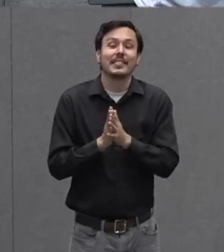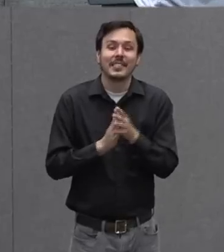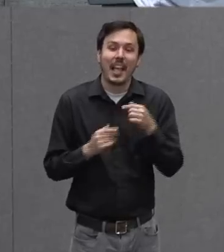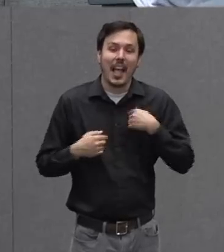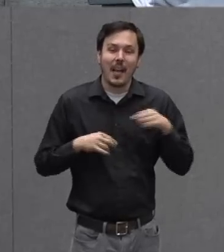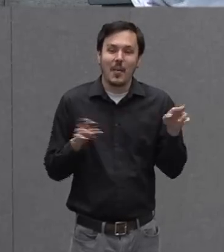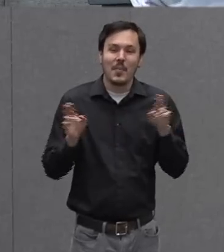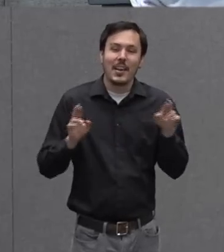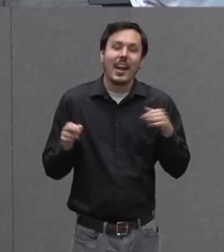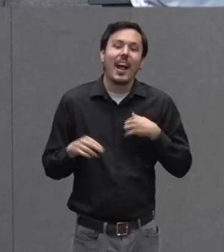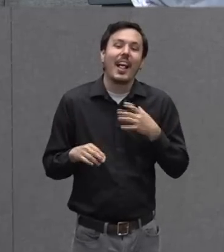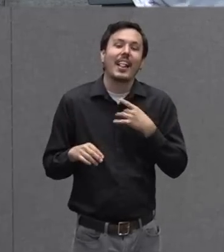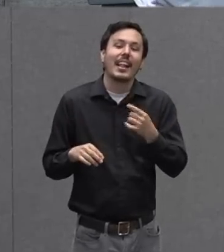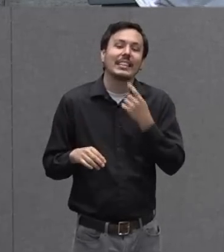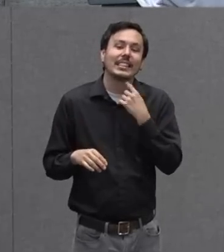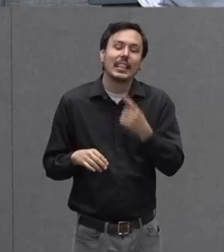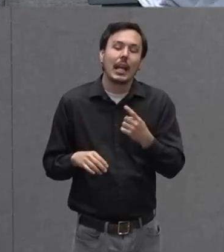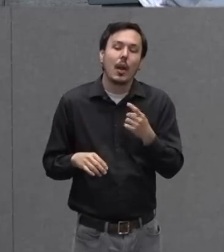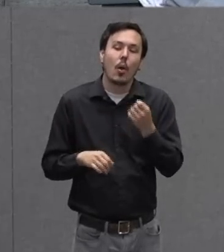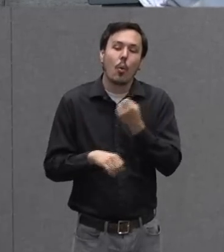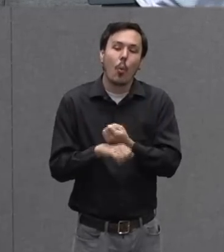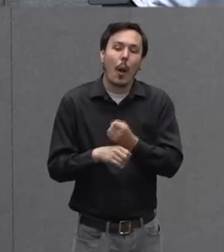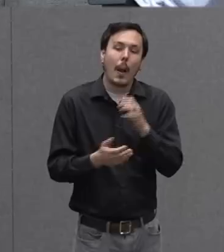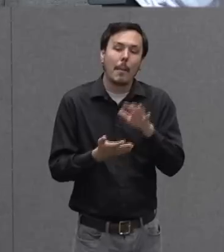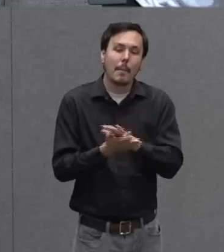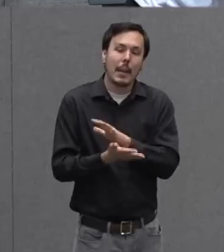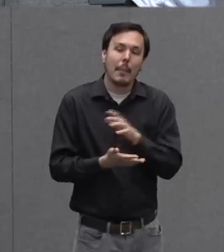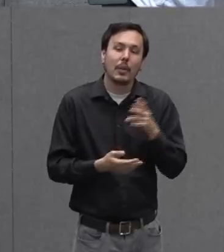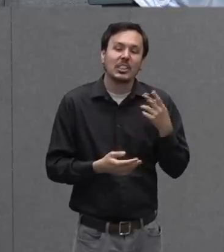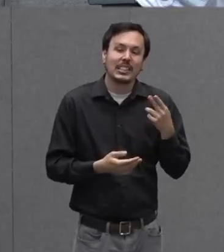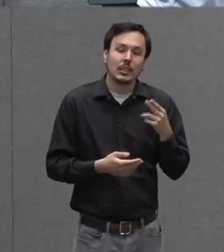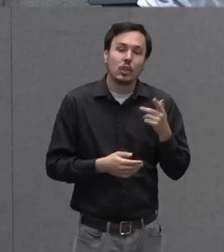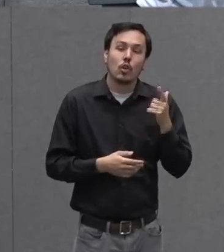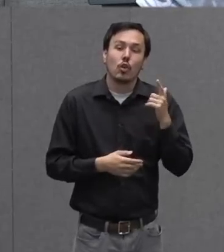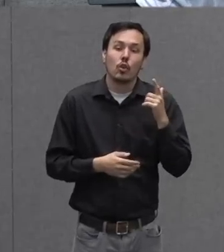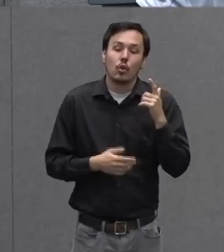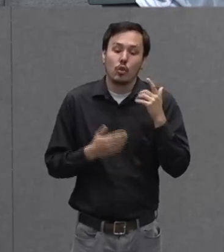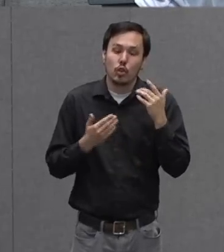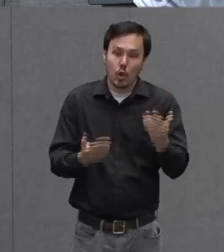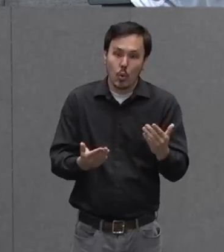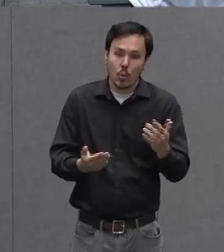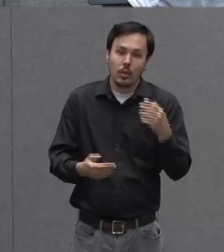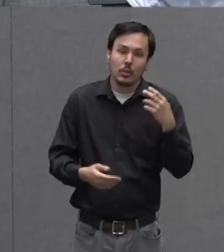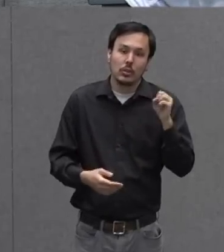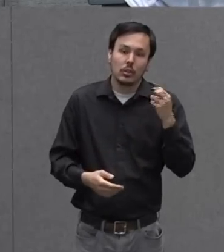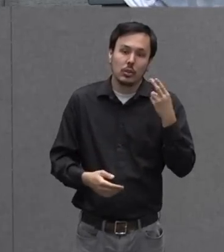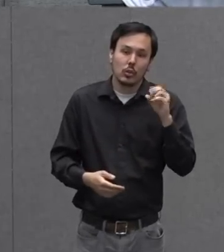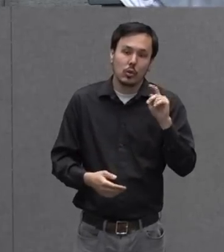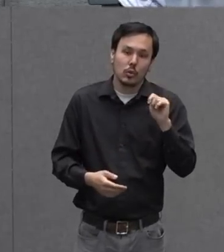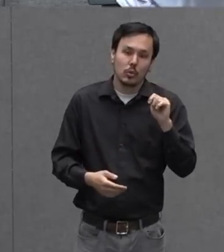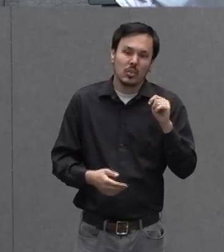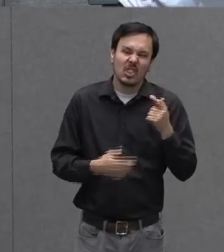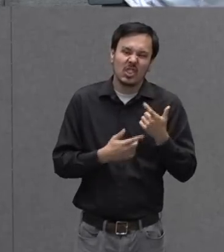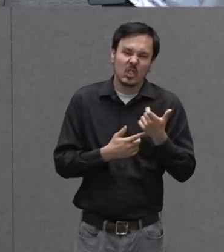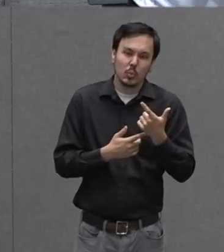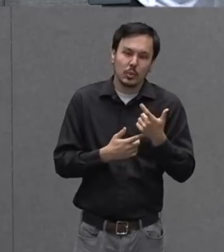And I like to say rock, paper, scissor, shoot, and then you show me your answer and I'll show you my answer at the same time.